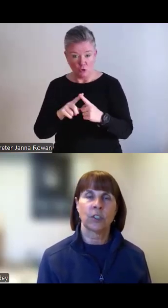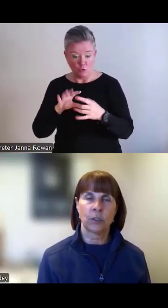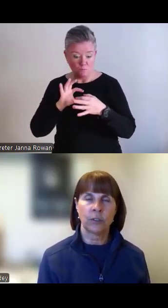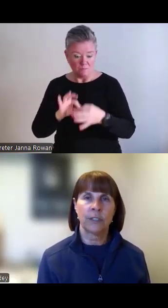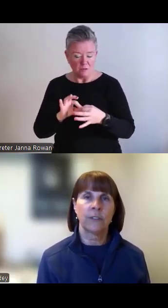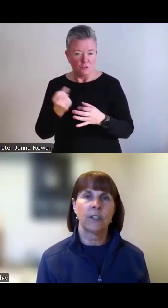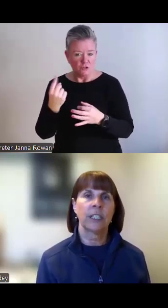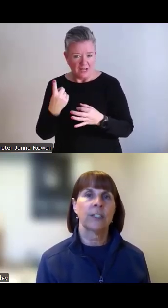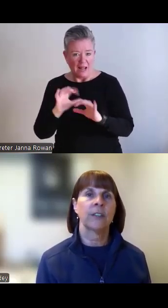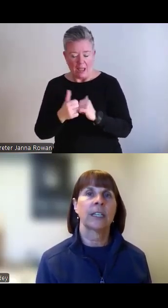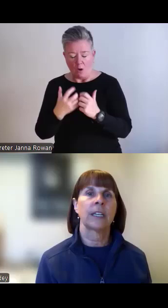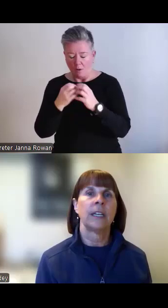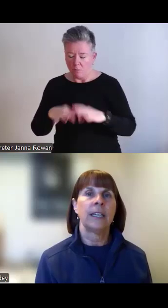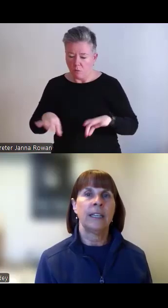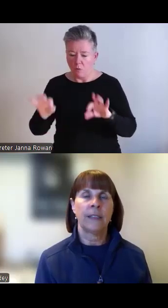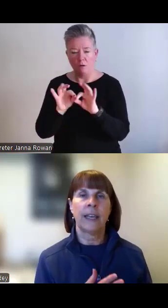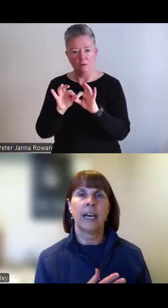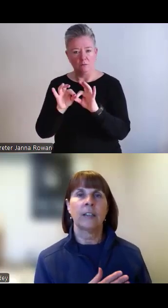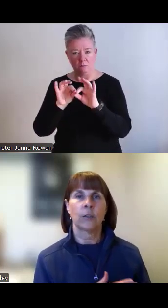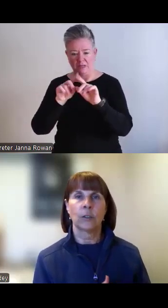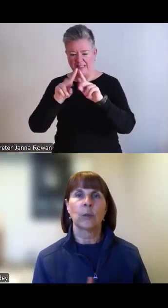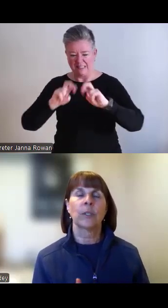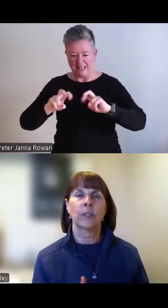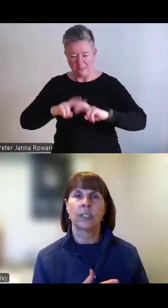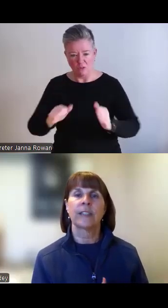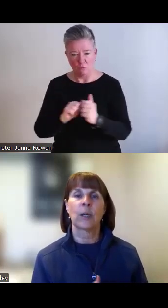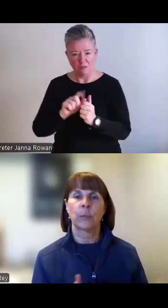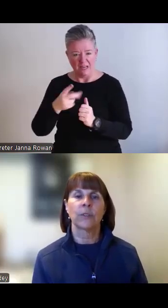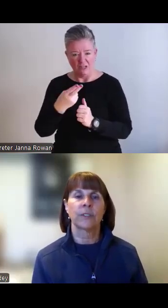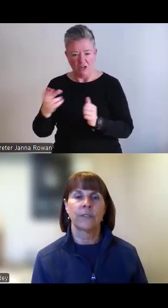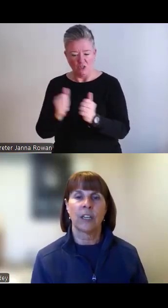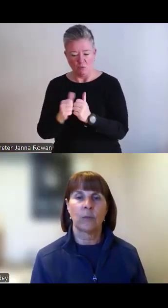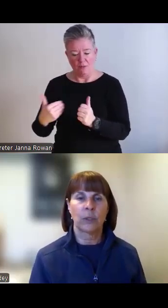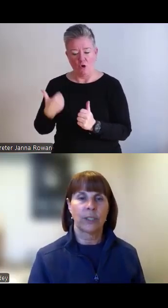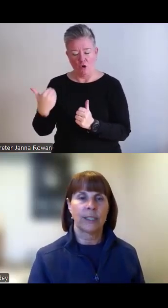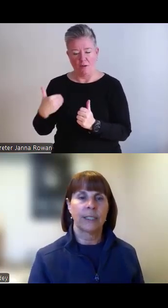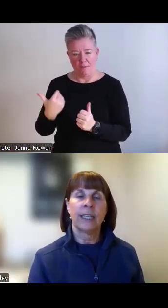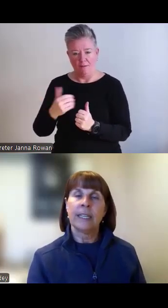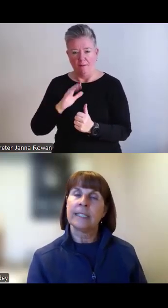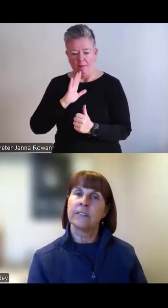for children who are deaf or hard of hearing in that early period, that birth to five period.